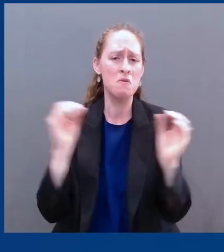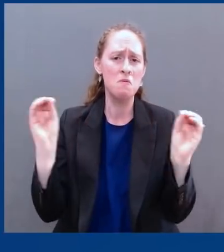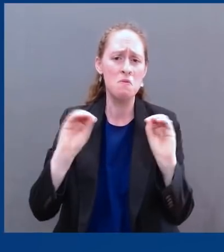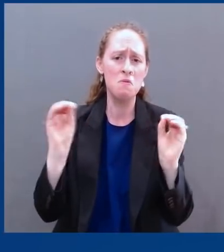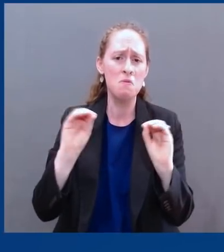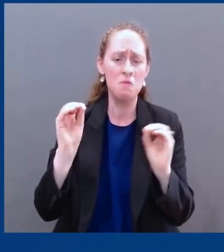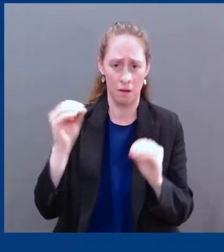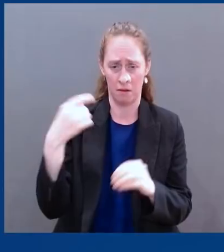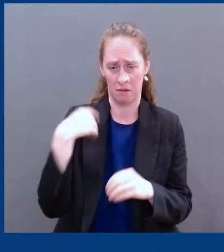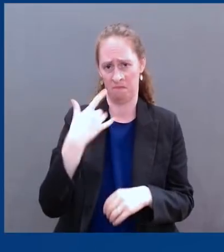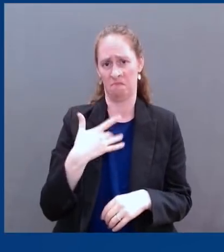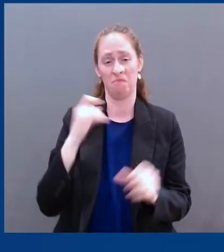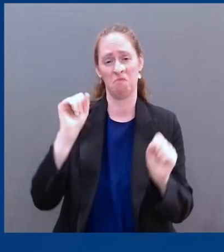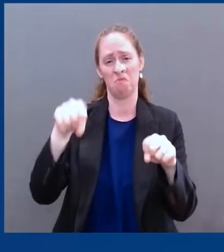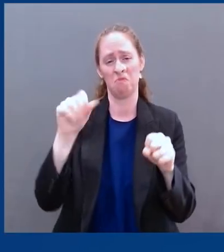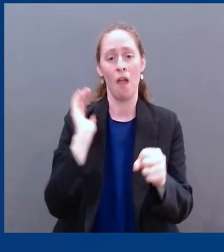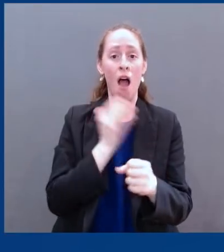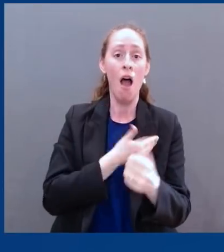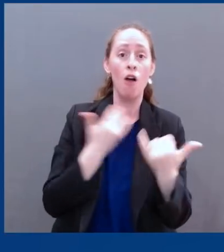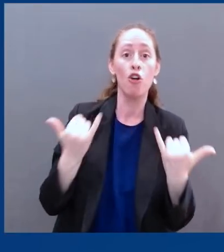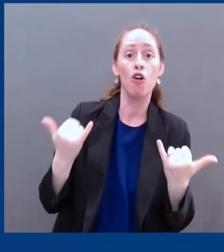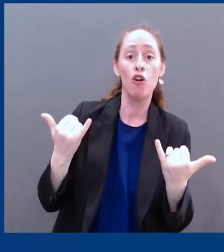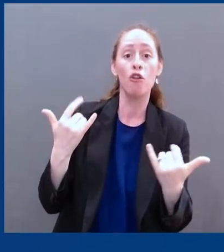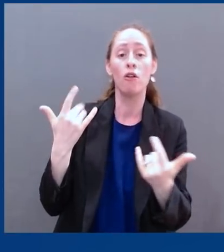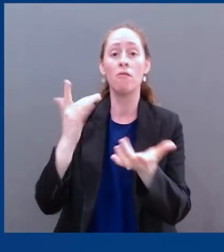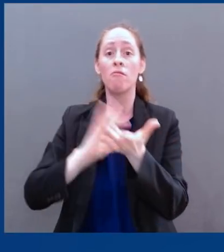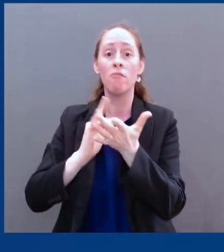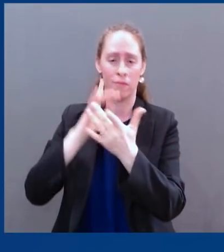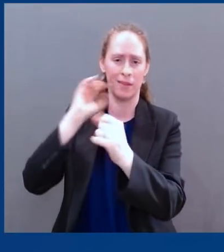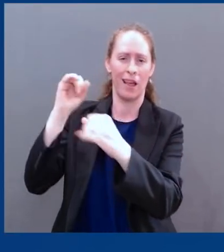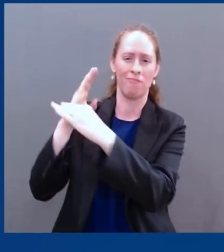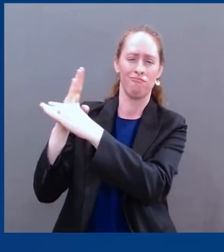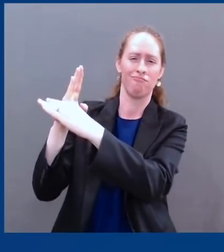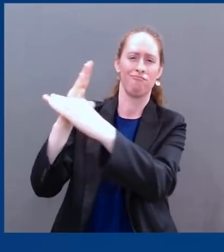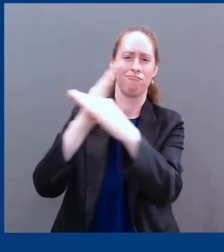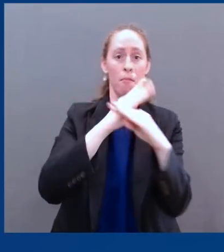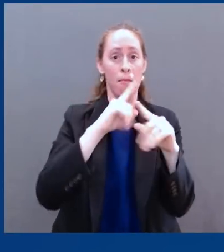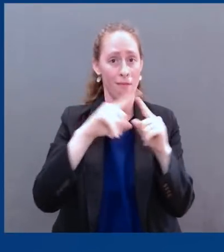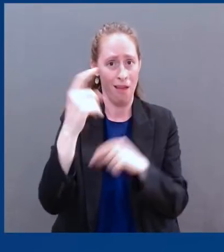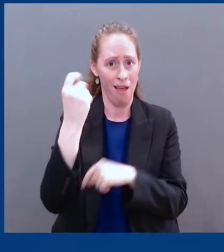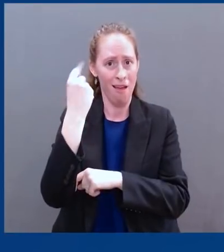in comparison to the related BA.1 Omicron variant that circulated in the U.S. this past winter.